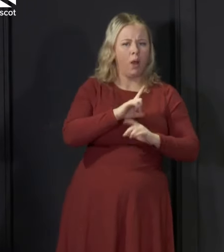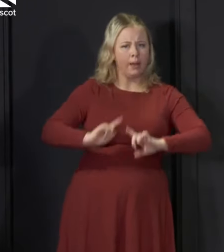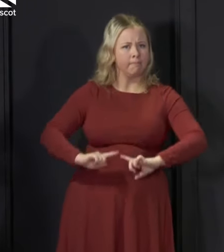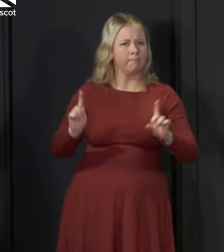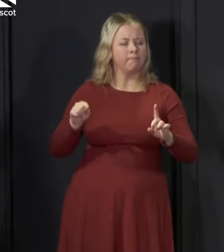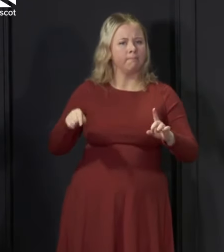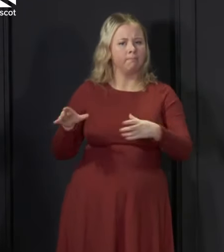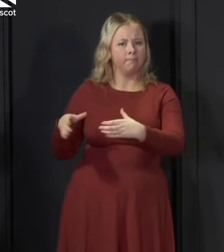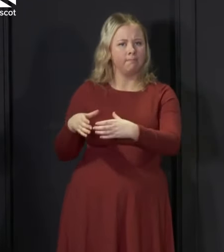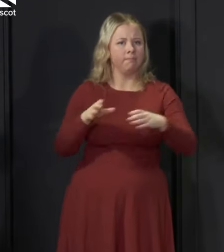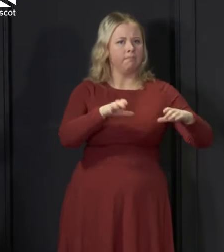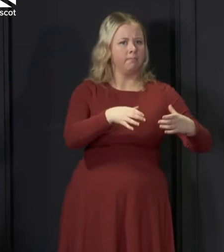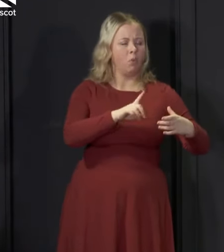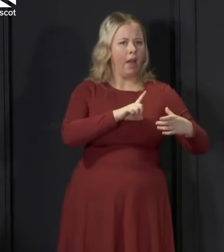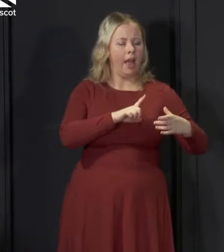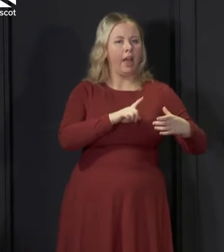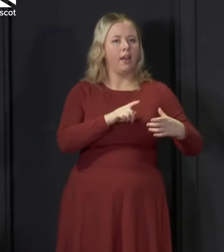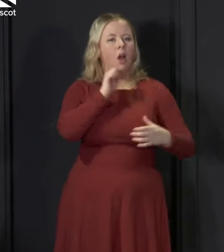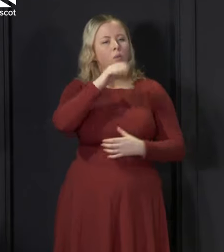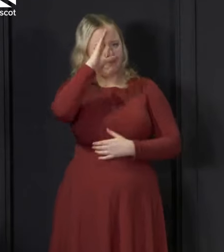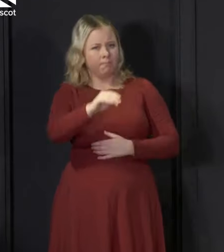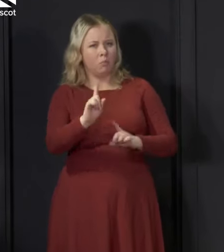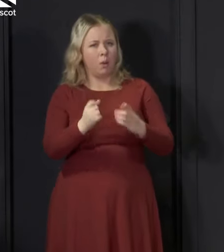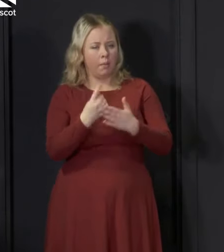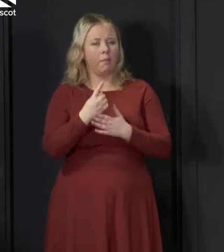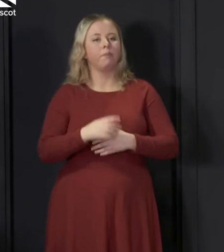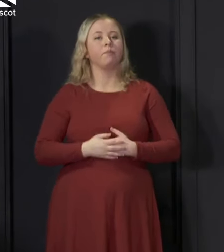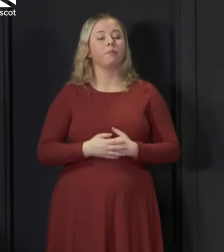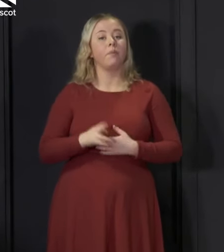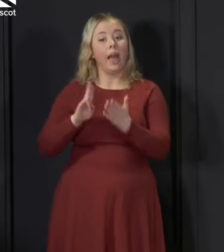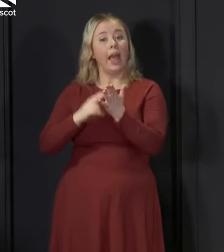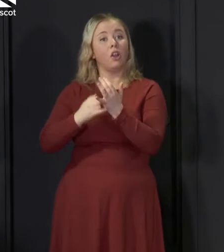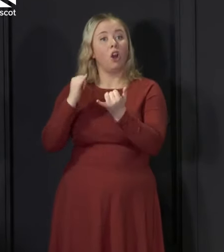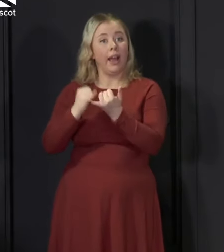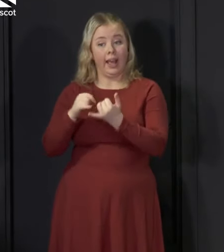there to give people some reassurance. The NRS figures are the robust figures because